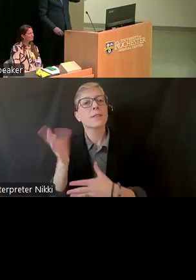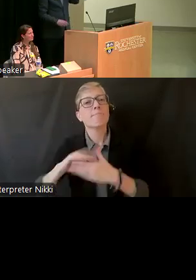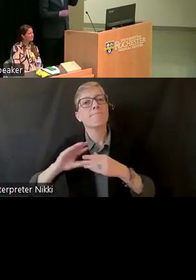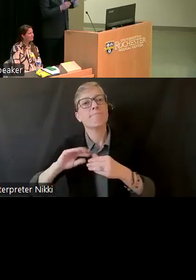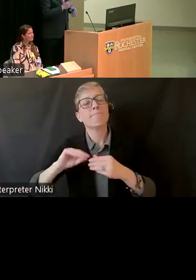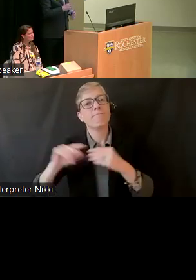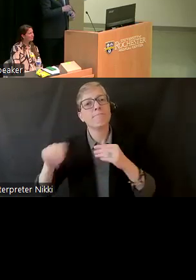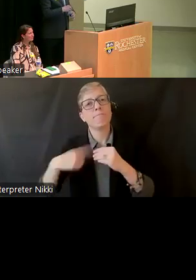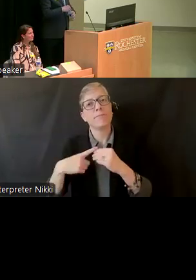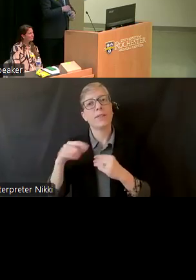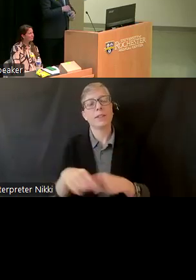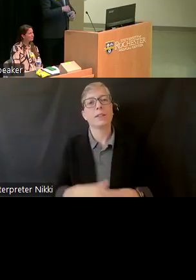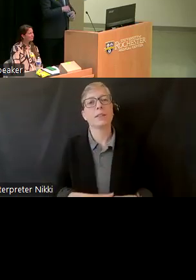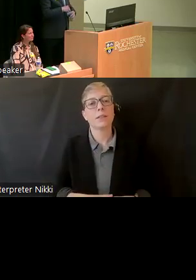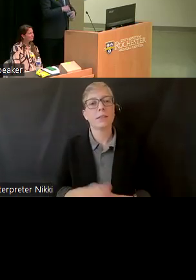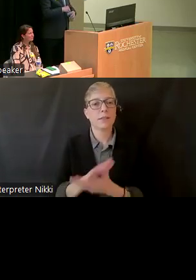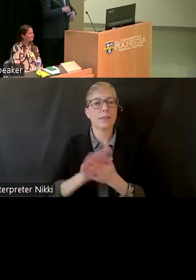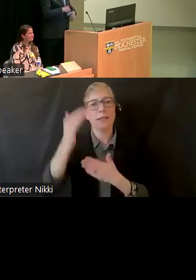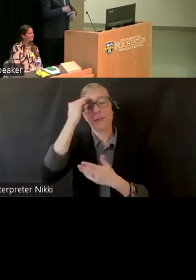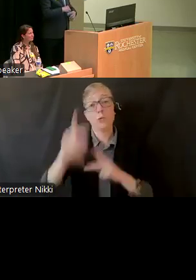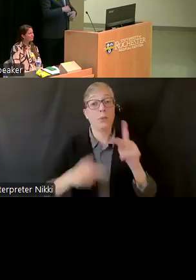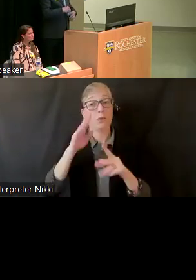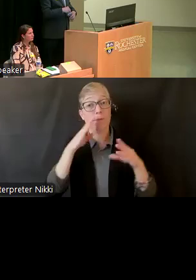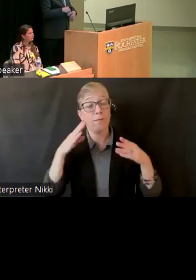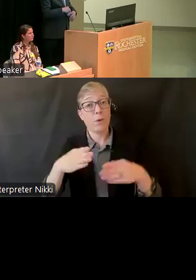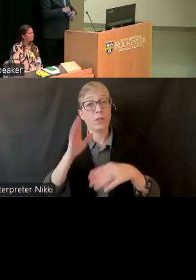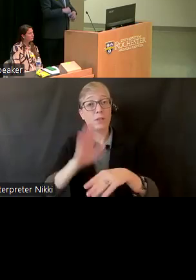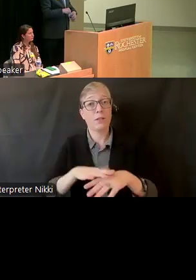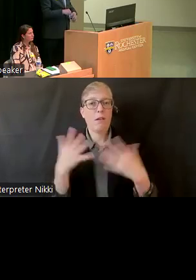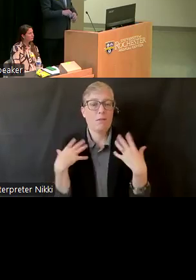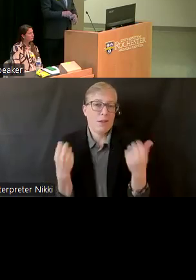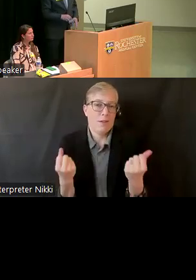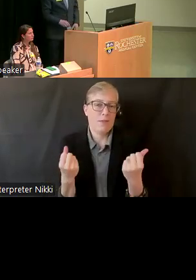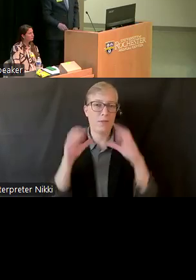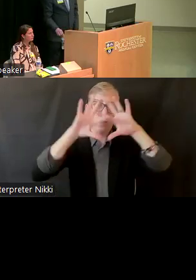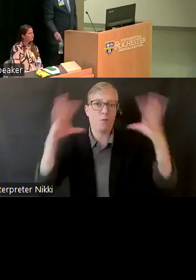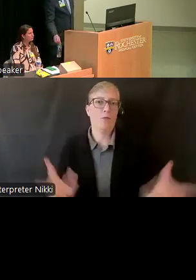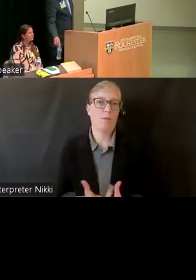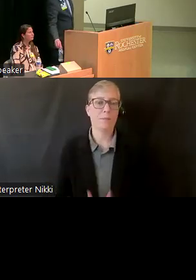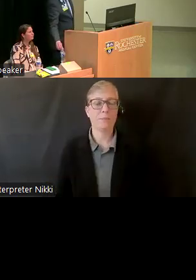that there's folks that are focused on well-being um one of the thoughts I had and I don't know